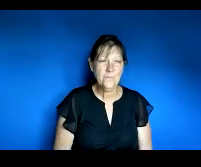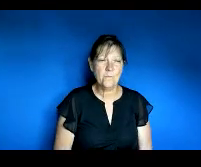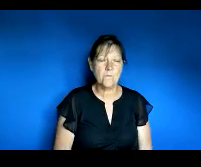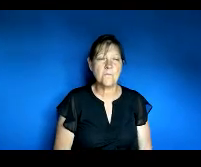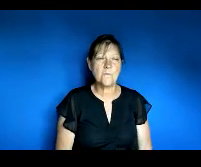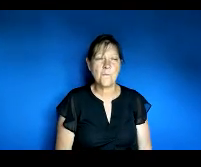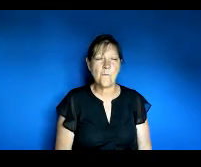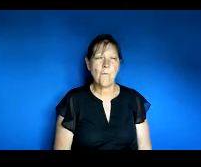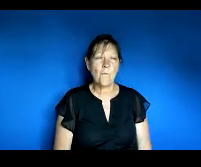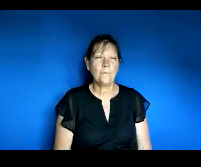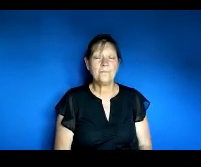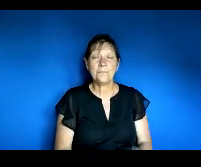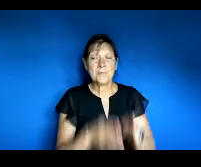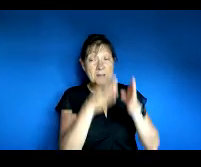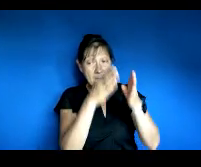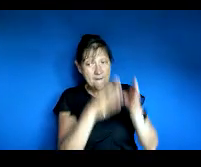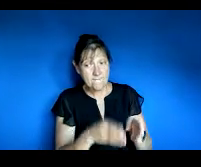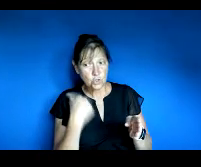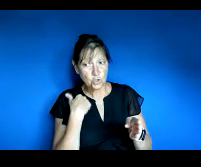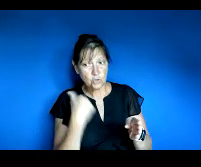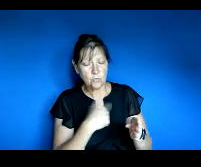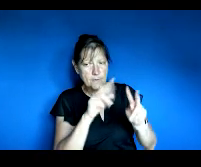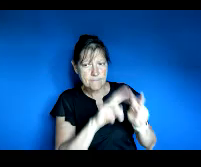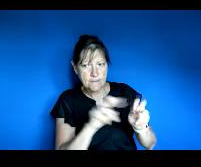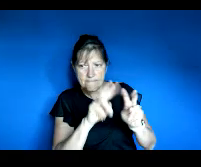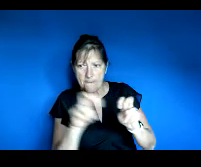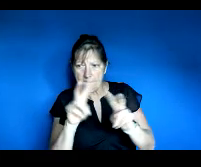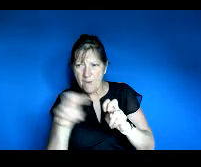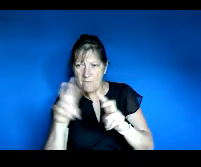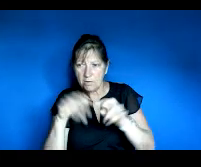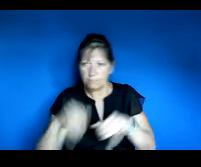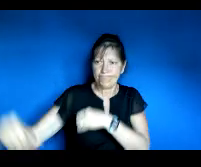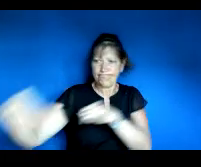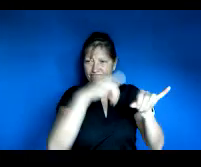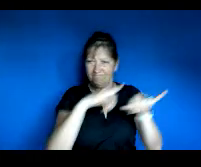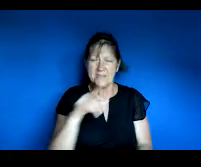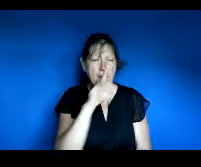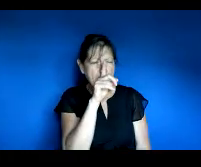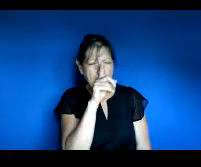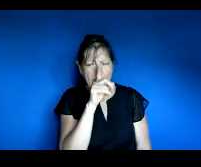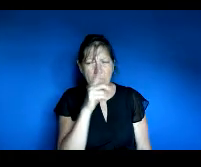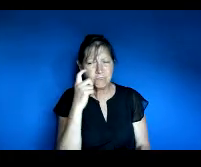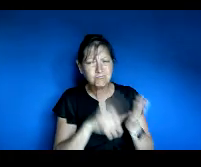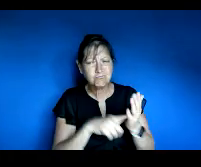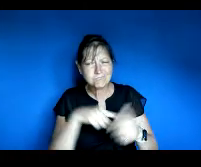we take an individualized approach to all specific, you know, student cases. We have a lot of students